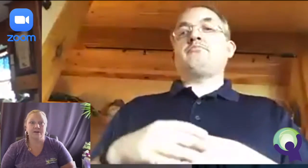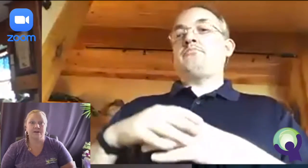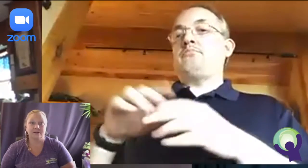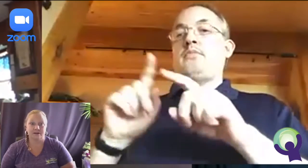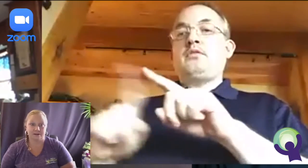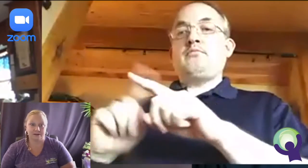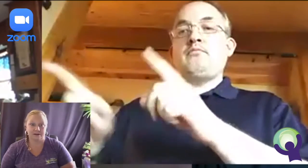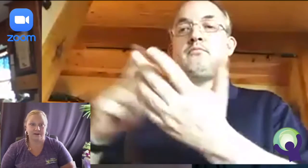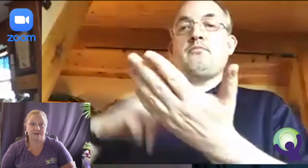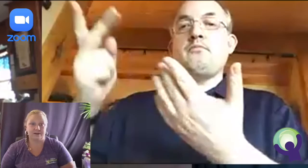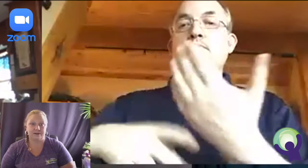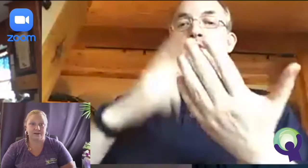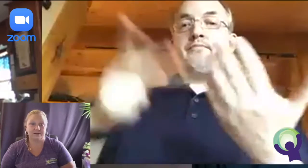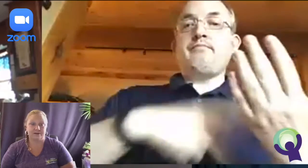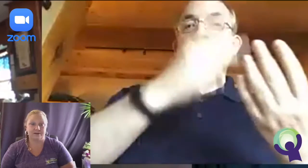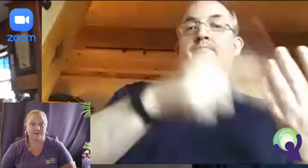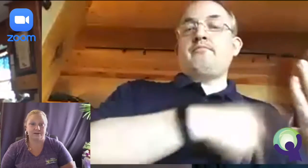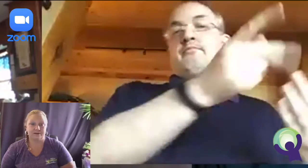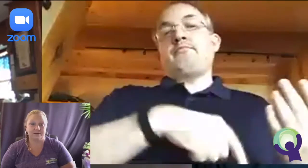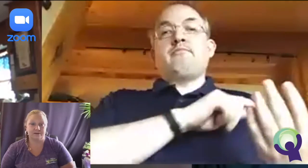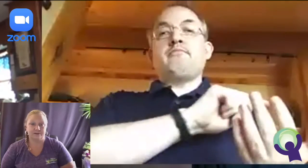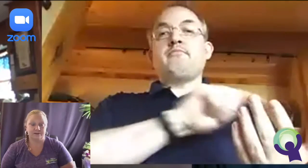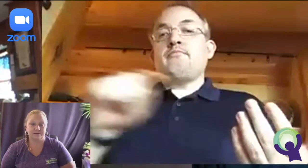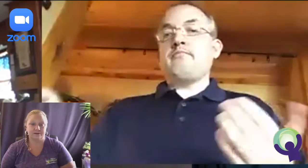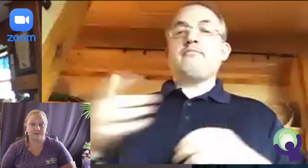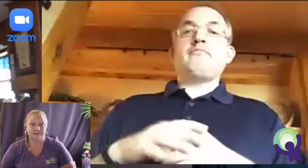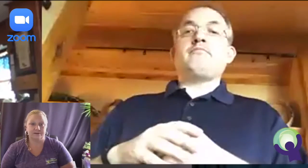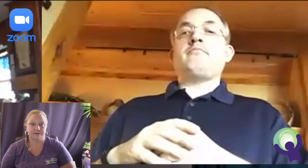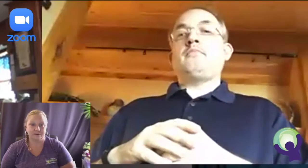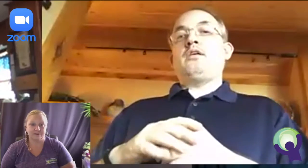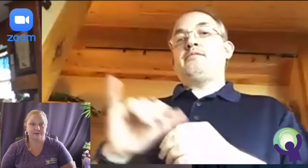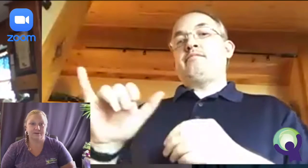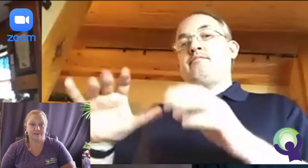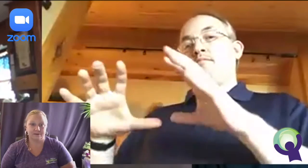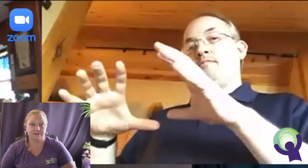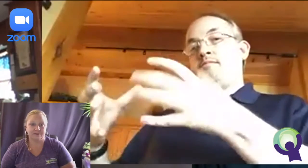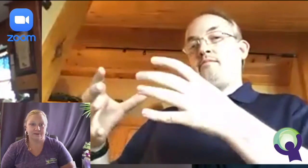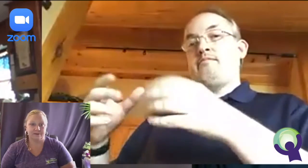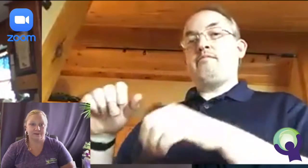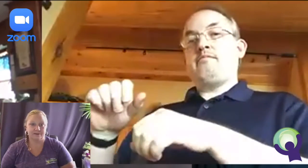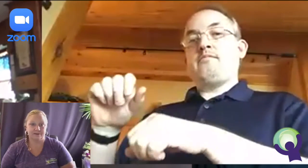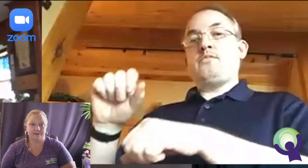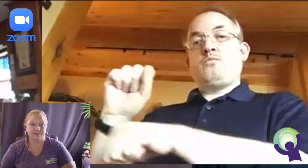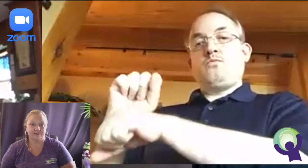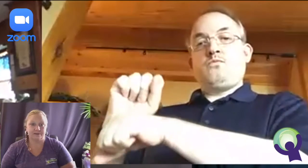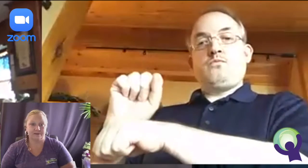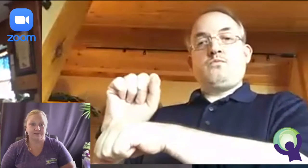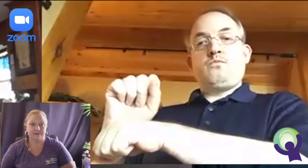I am responsible for managing and various programs of course all underneath that.